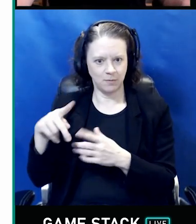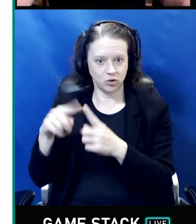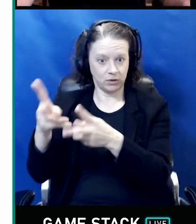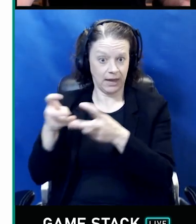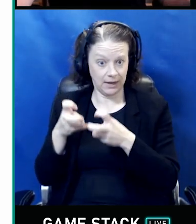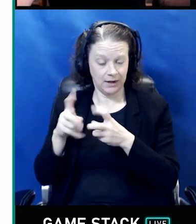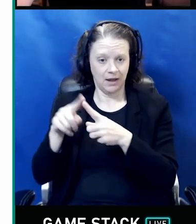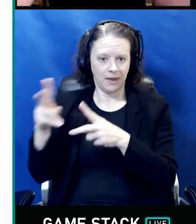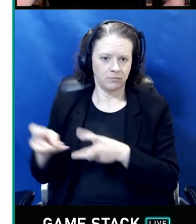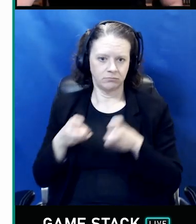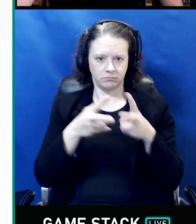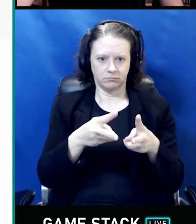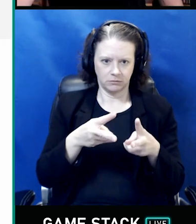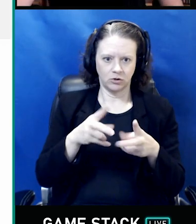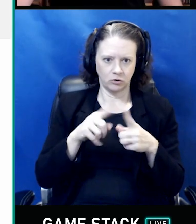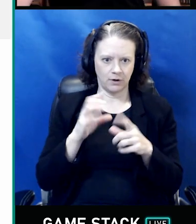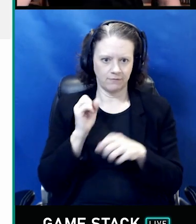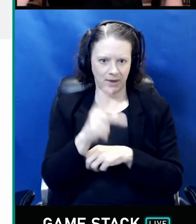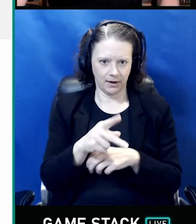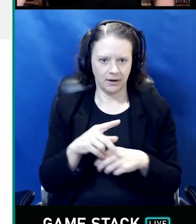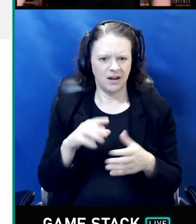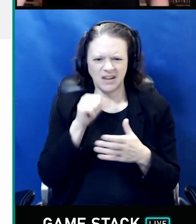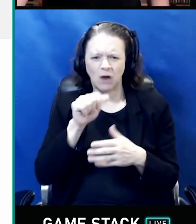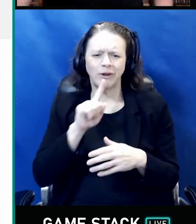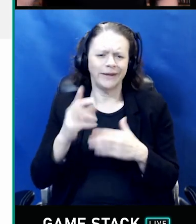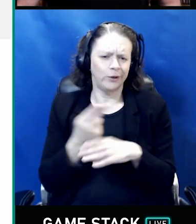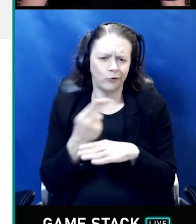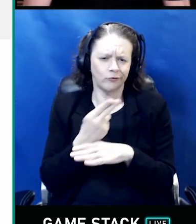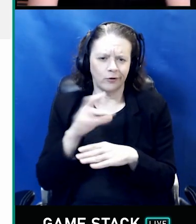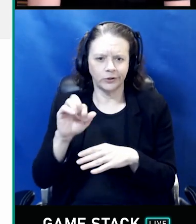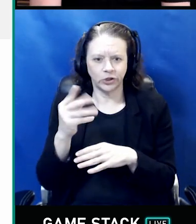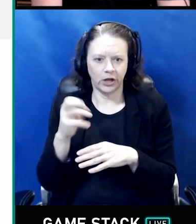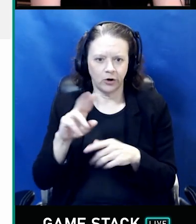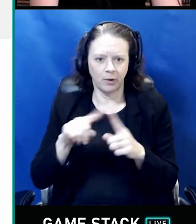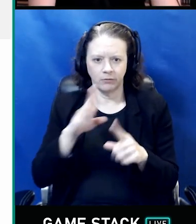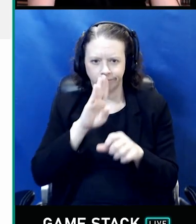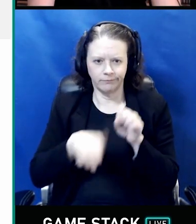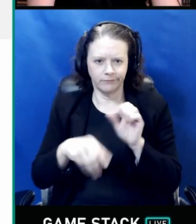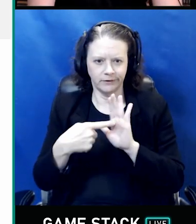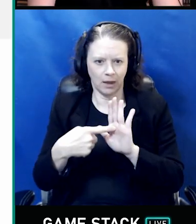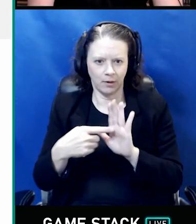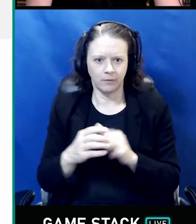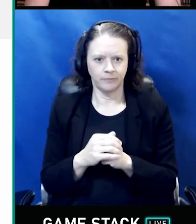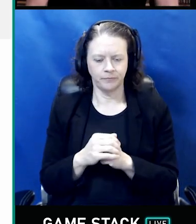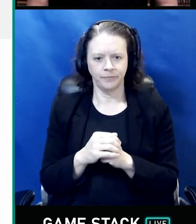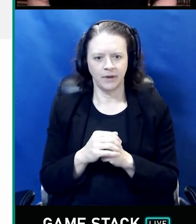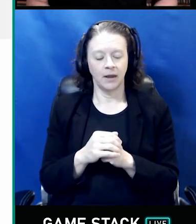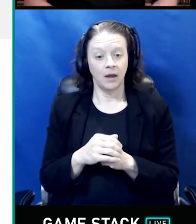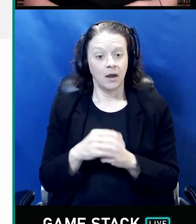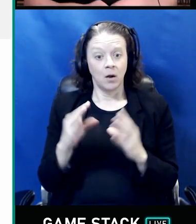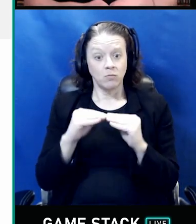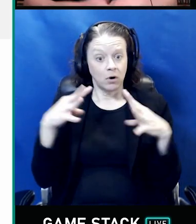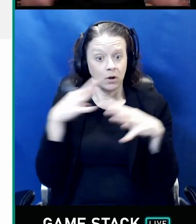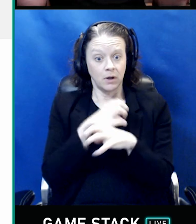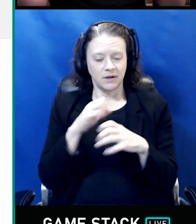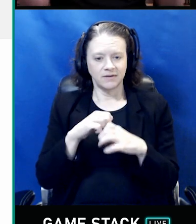Not a very useful shader, but it kind of demonstrates the example. Now where this does get a little more complicated is nonuniform indices because